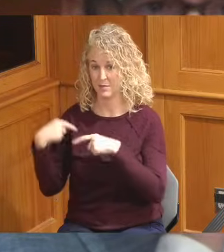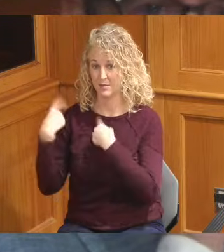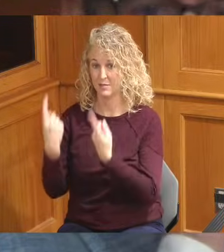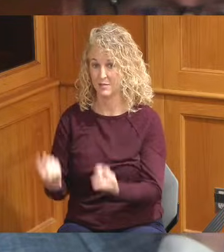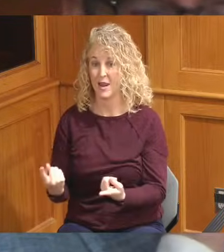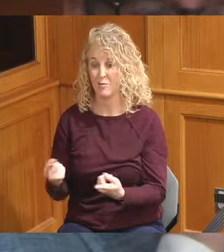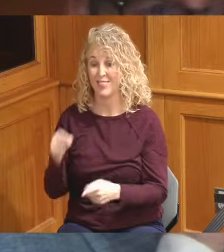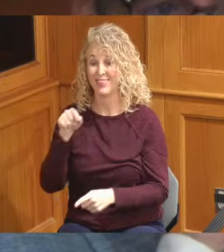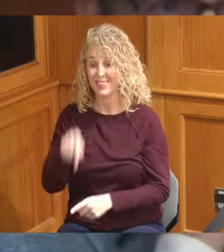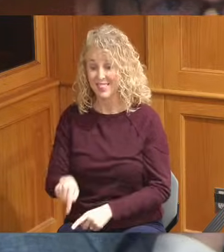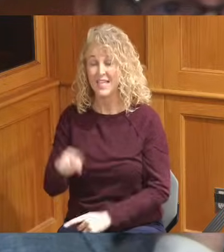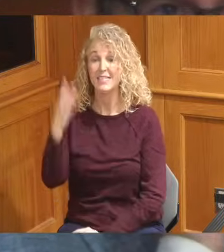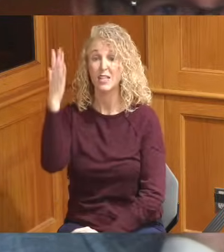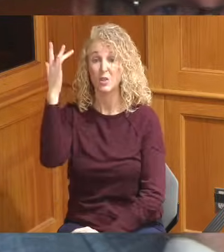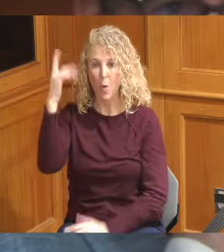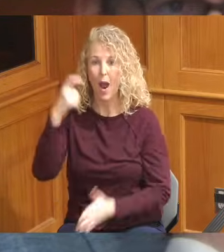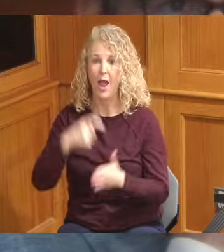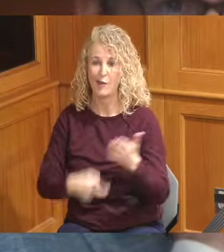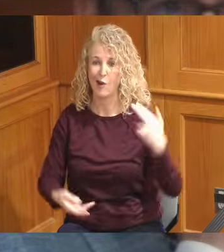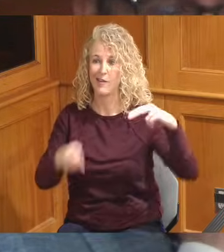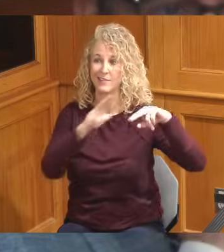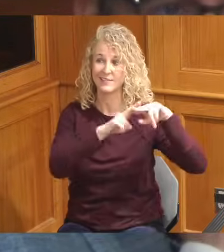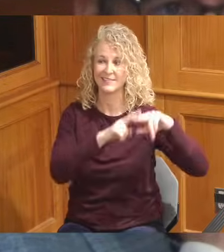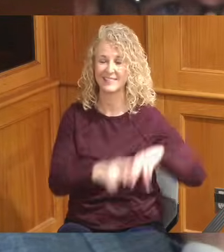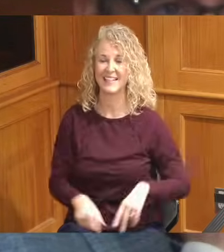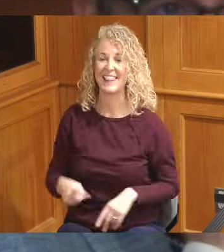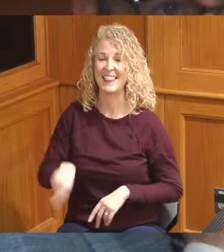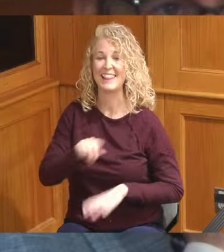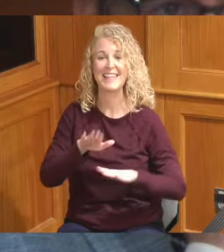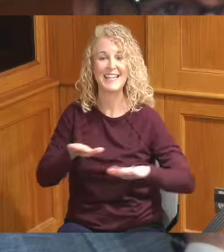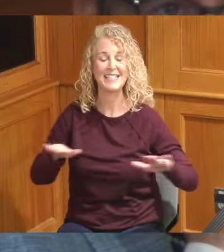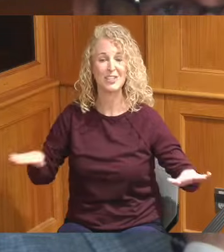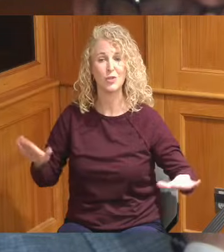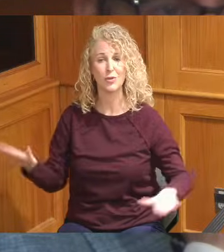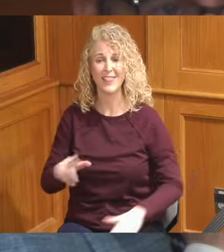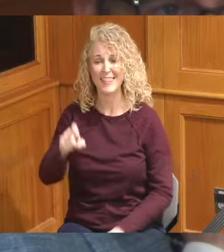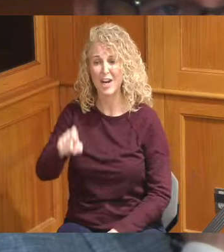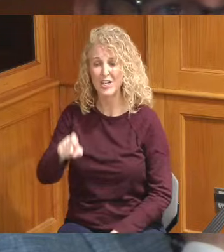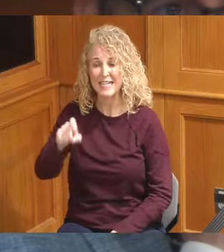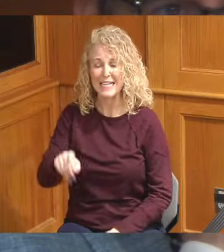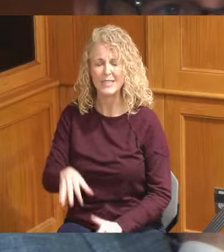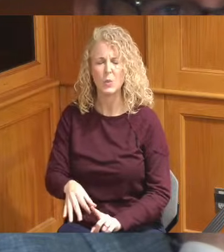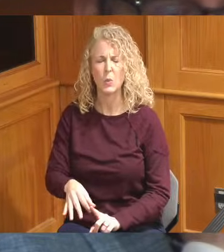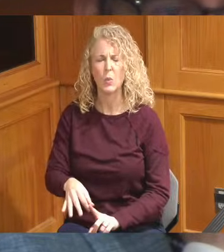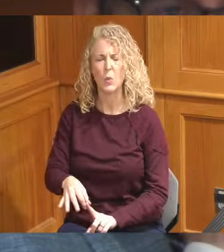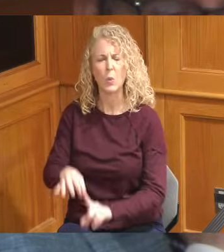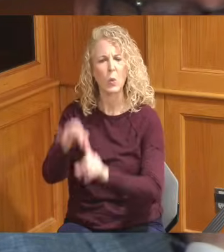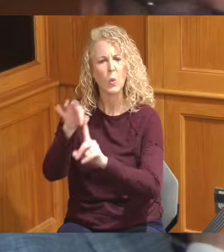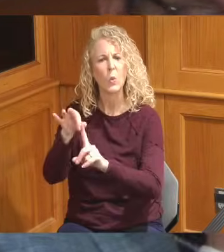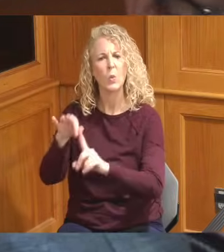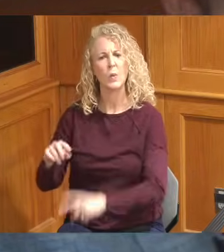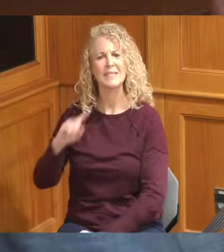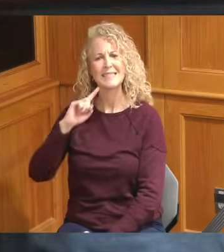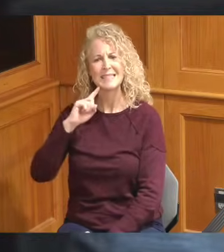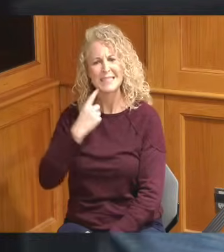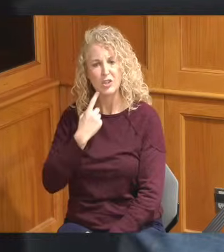this is what's driving the cost. It's the acuity of the needs of the kids and the specialized